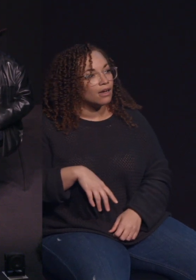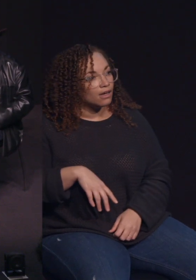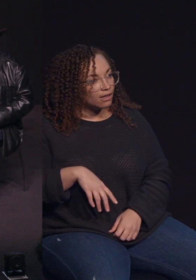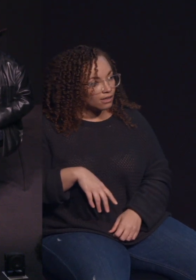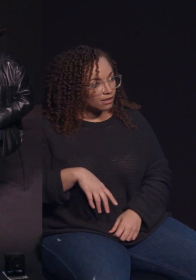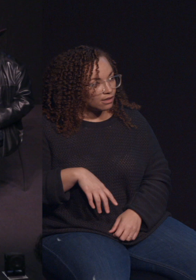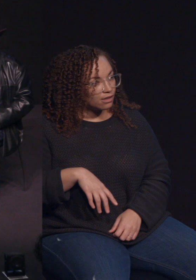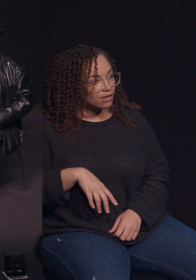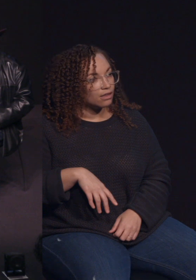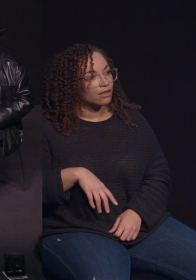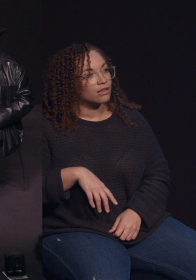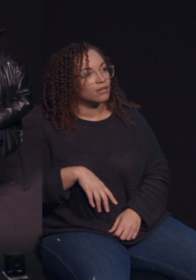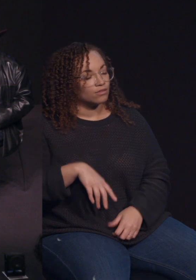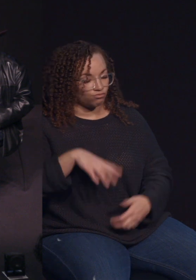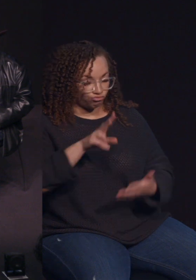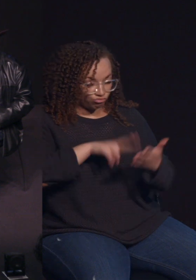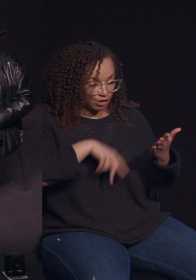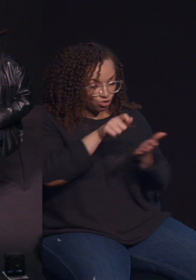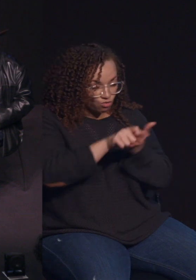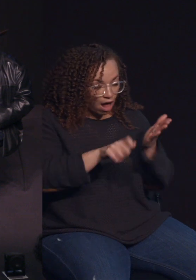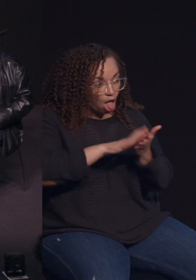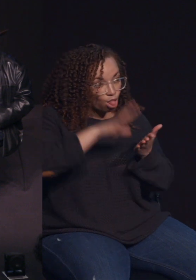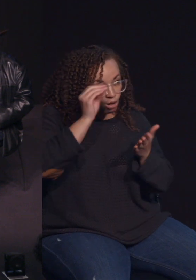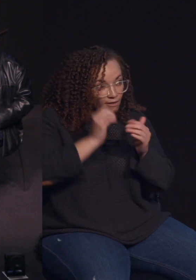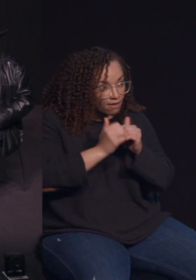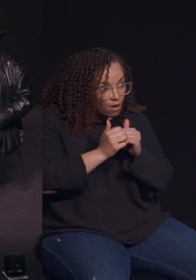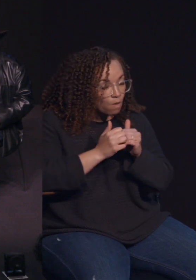using the King James Version of the Bible, you know?